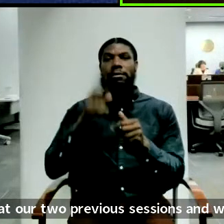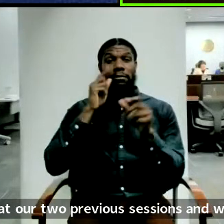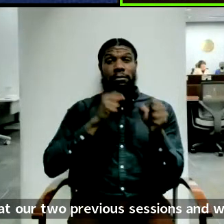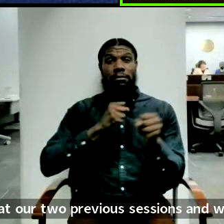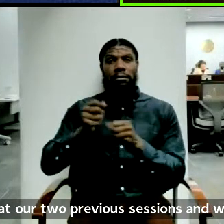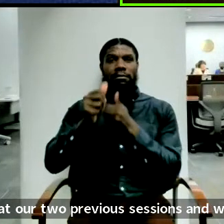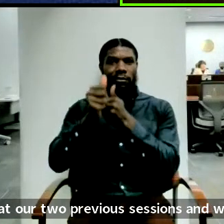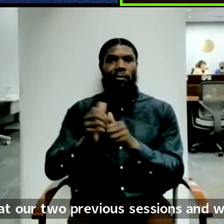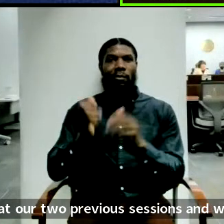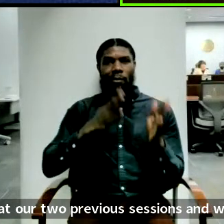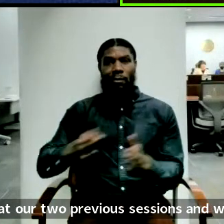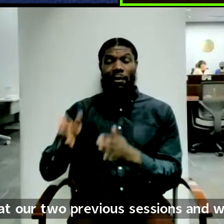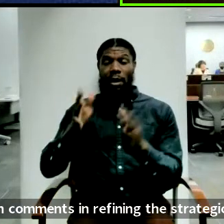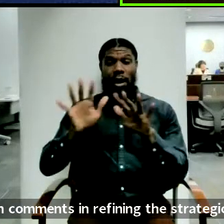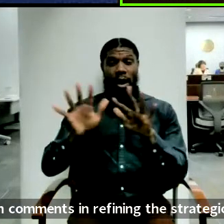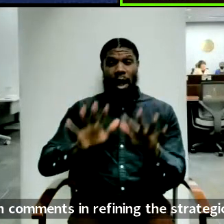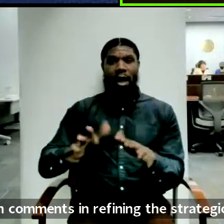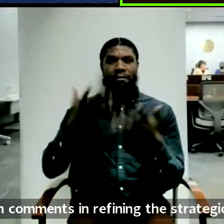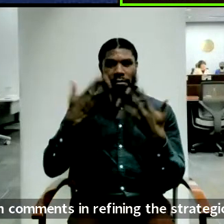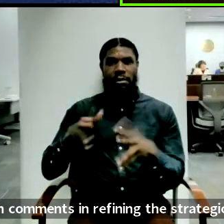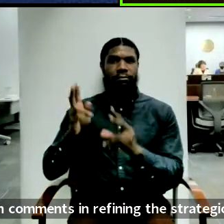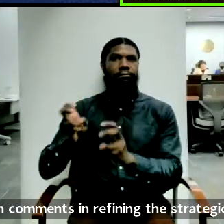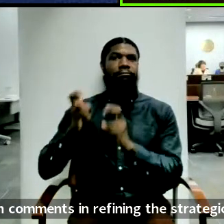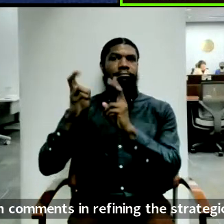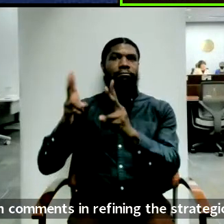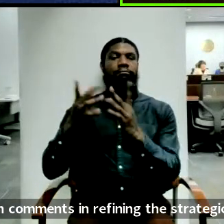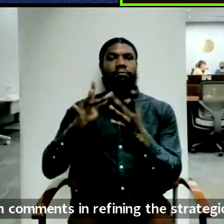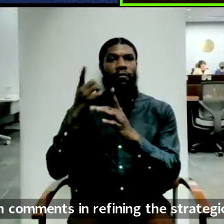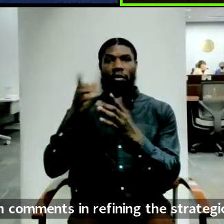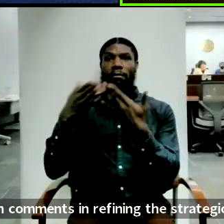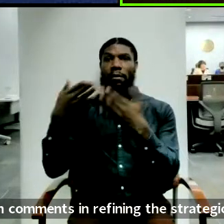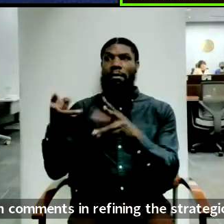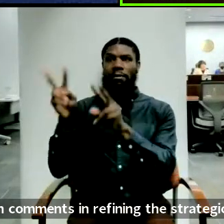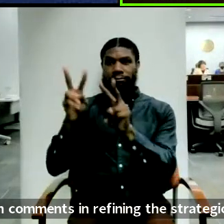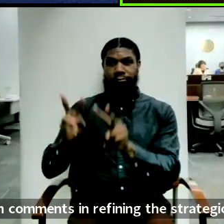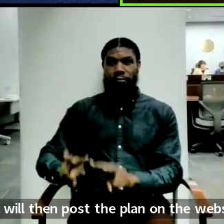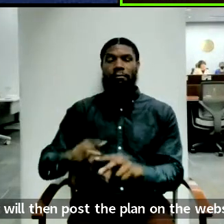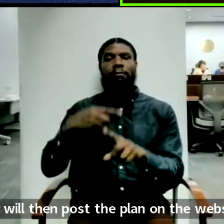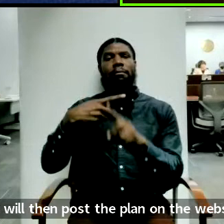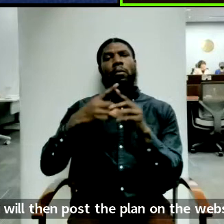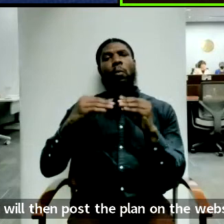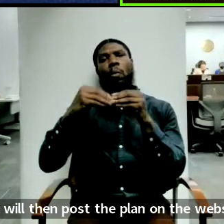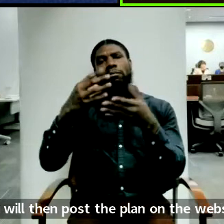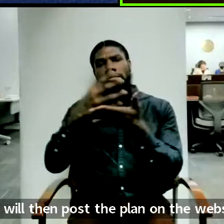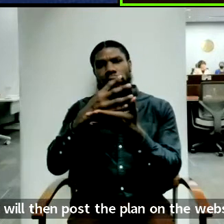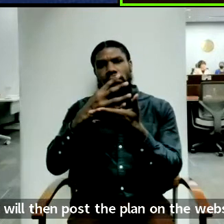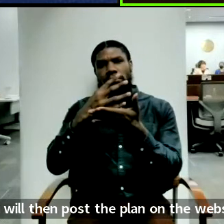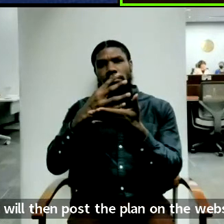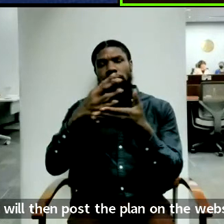the plan on the website for the public viewing and for additional comment if anyone wishes to do so.